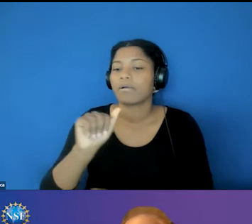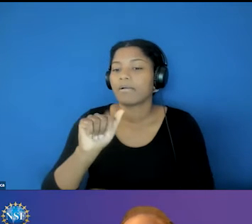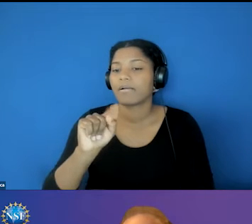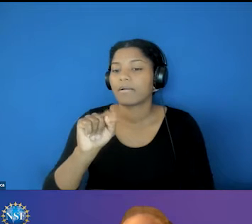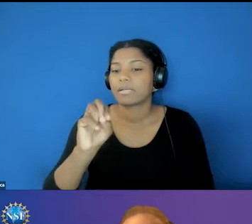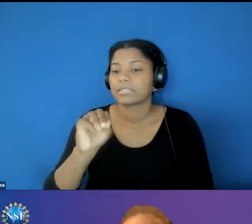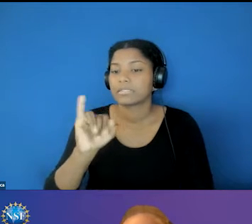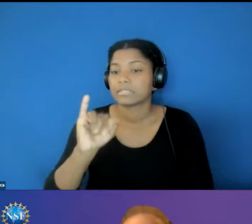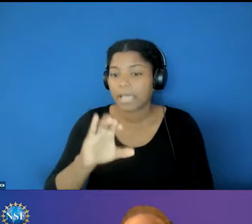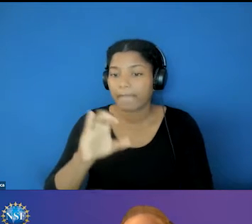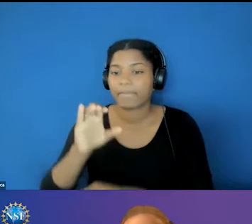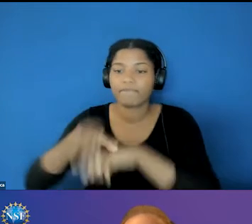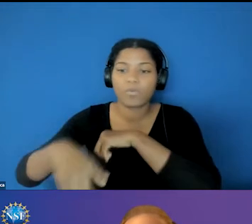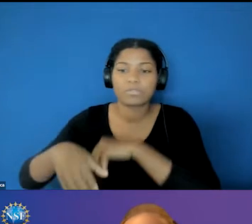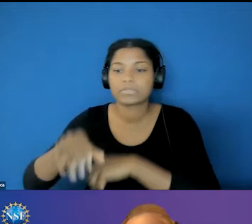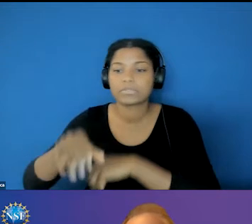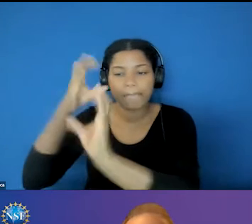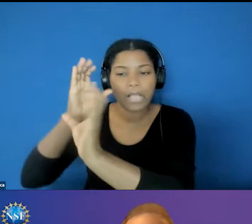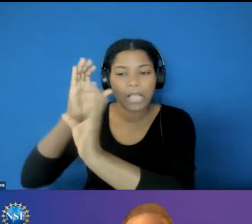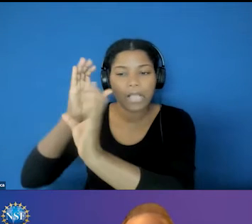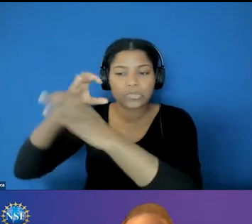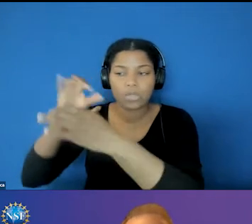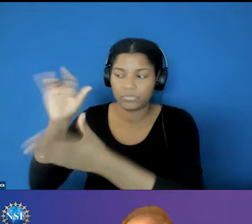you'll see what we have funded in that area, okay?